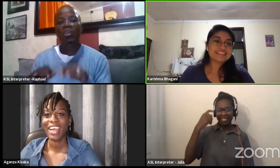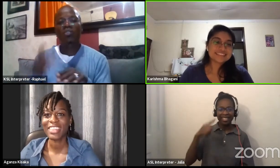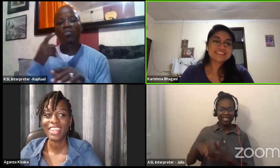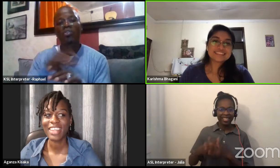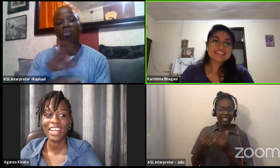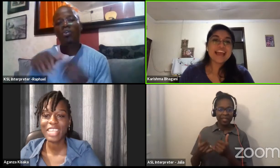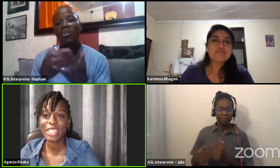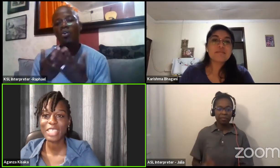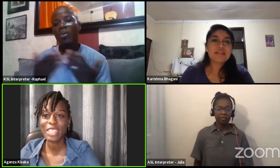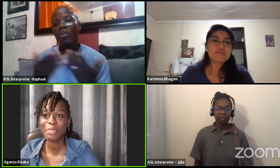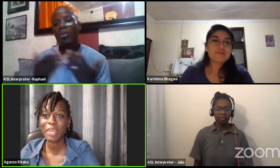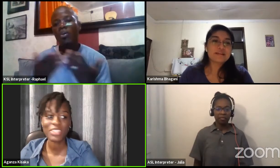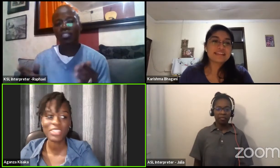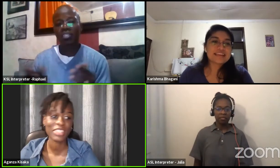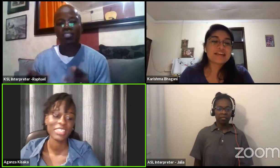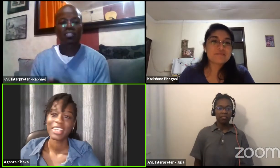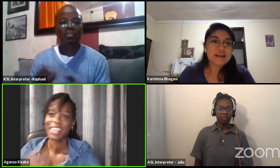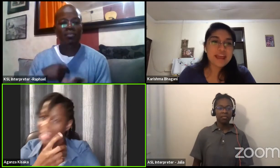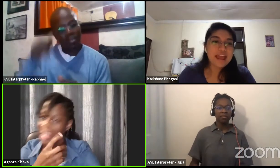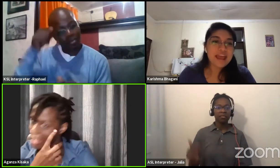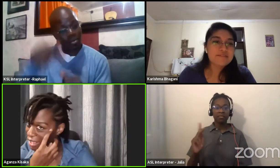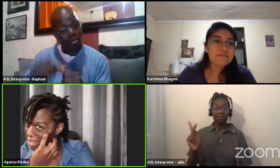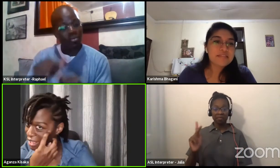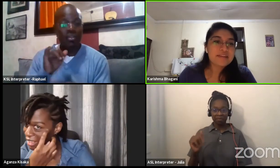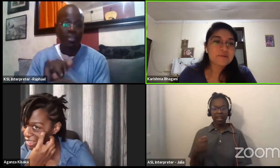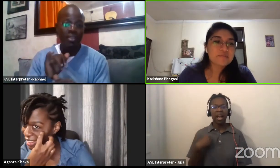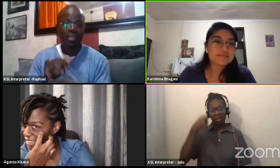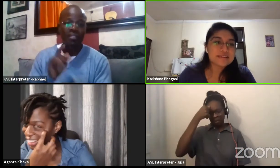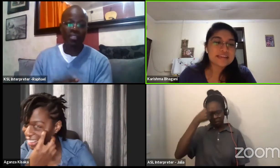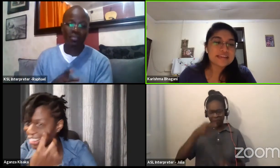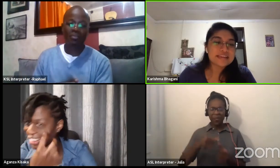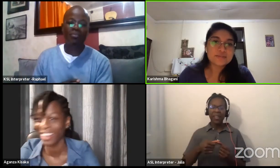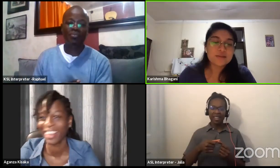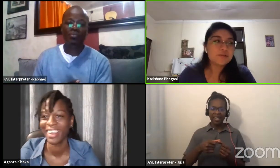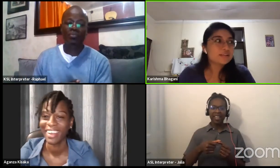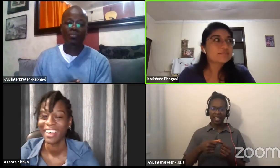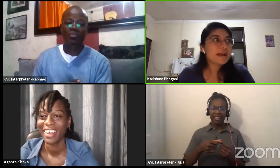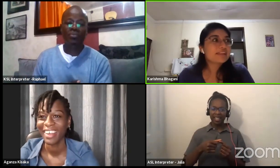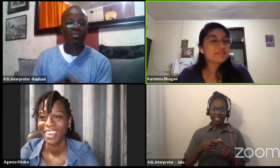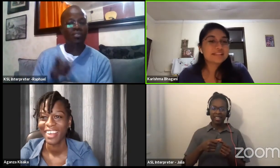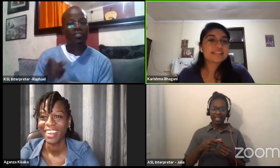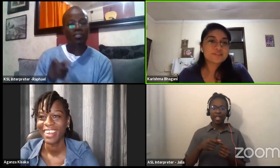Yeah, I remember that moment being the moment where you looked back at me and said,